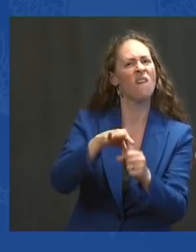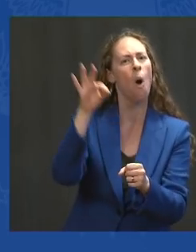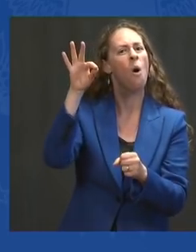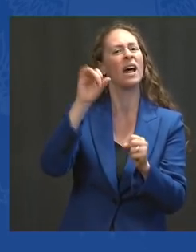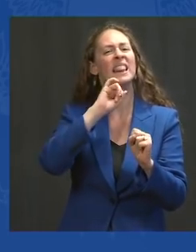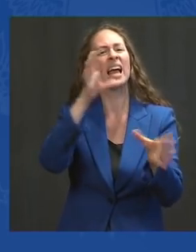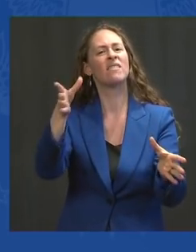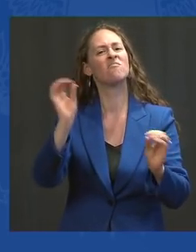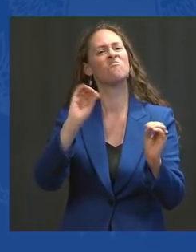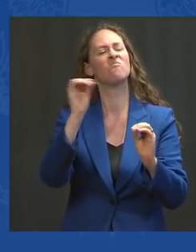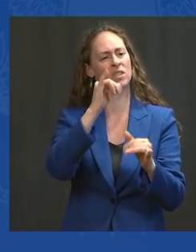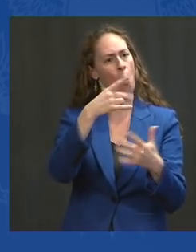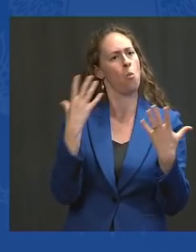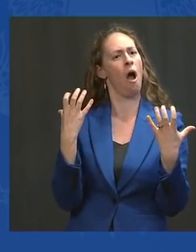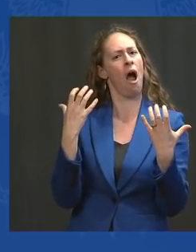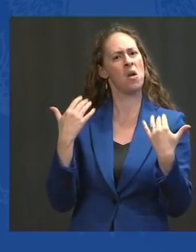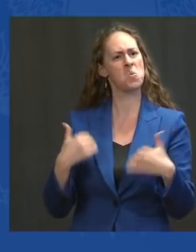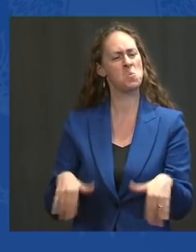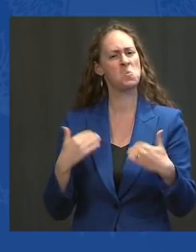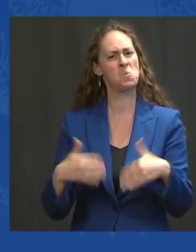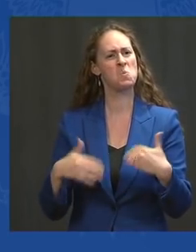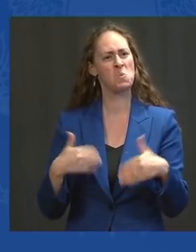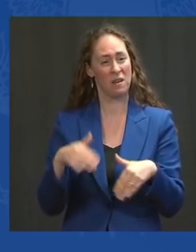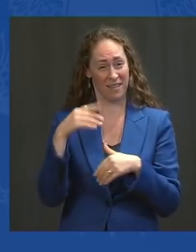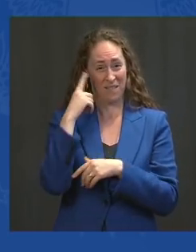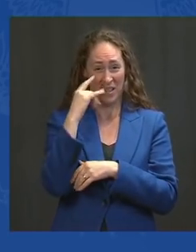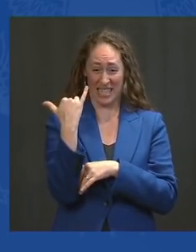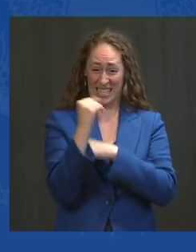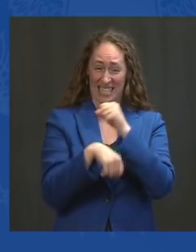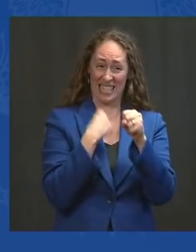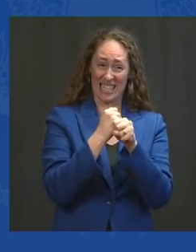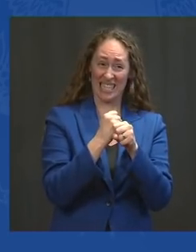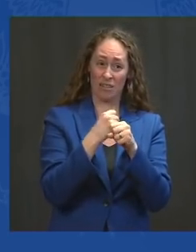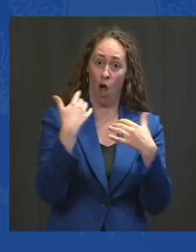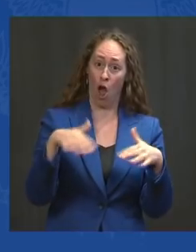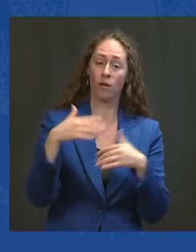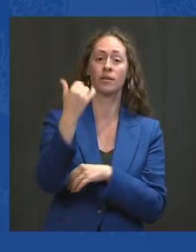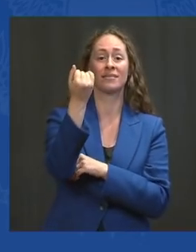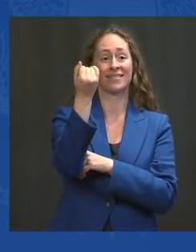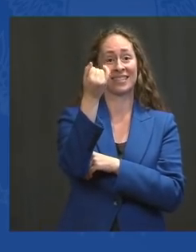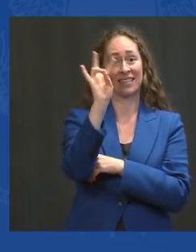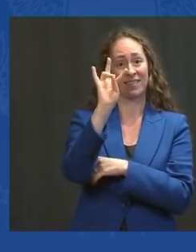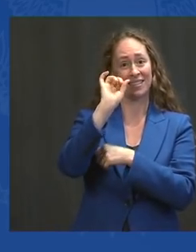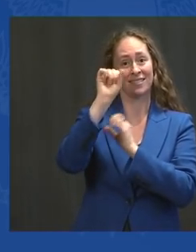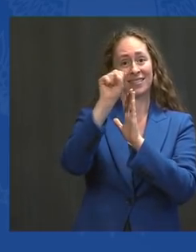This year alone, 17 states have enacted -- not just proposed, but enacted --